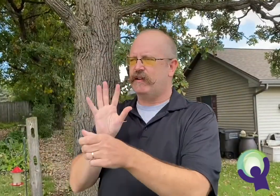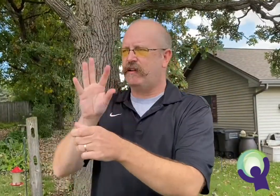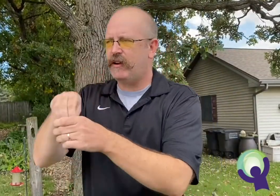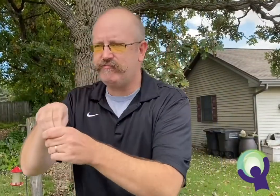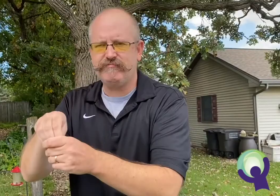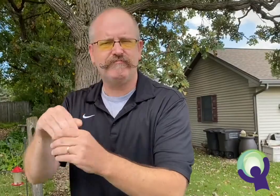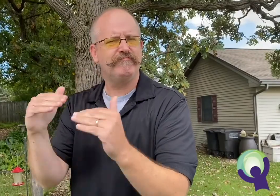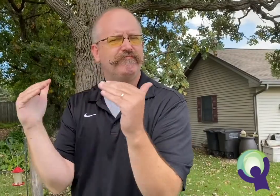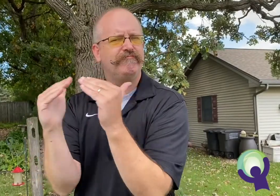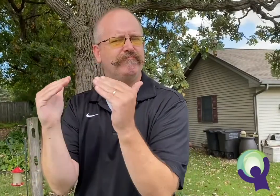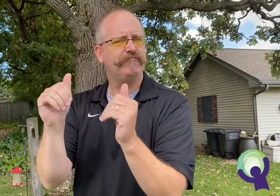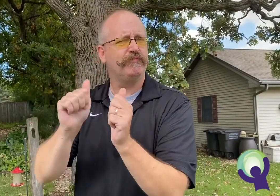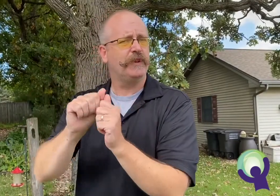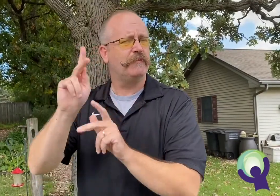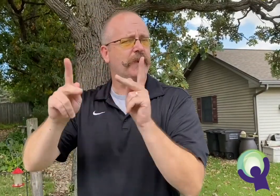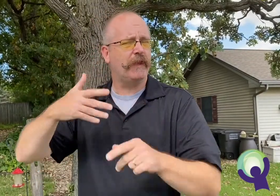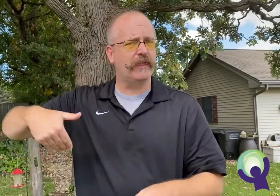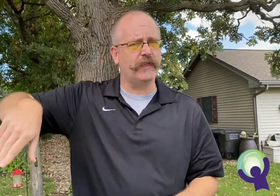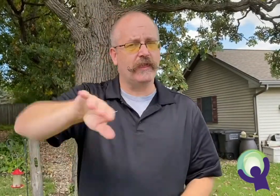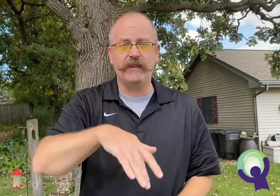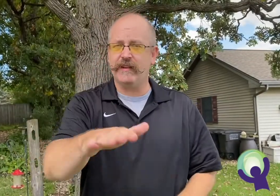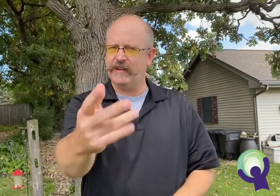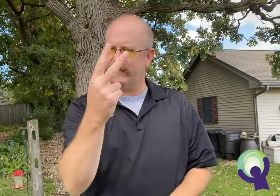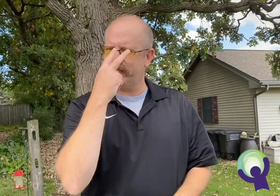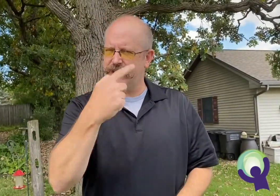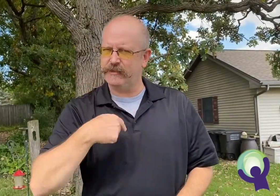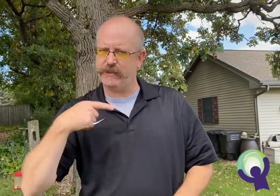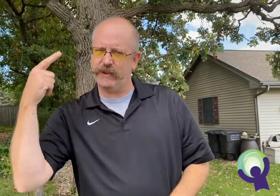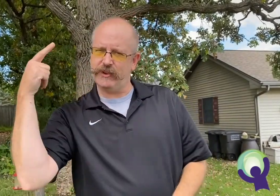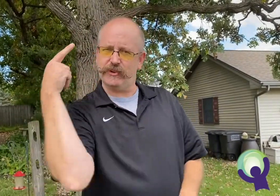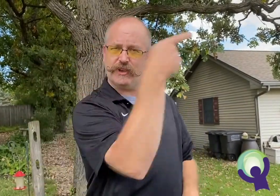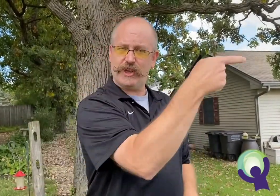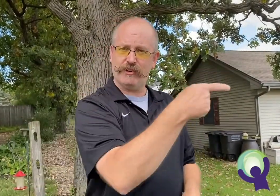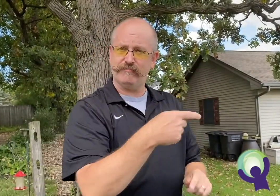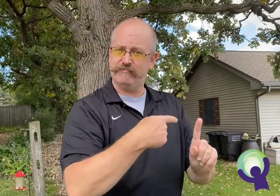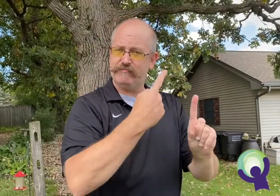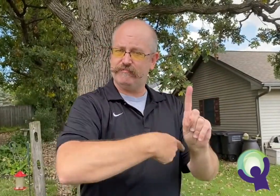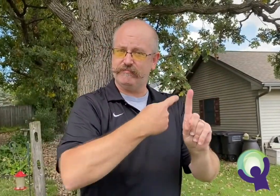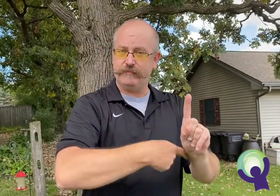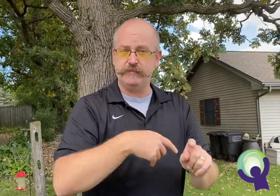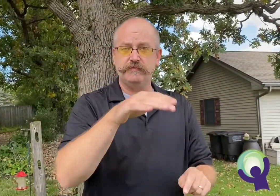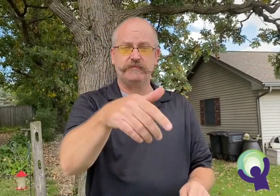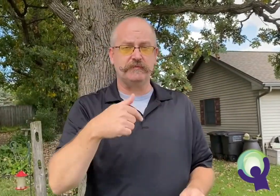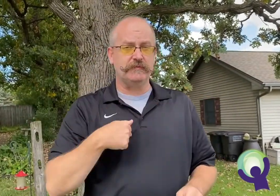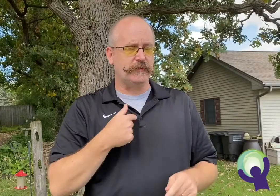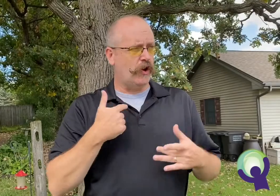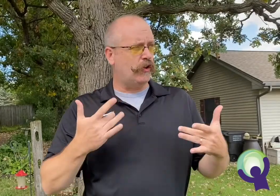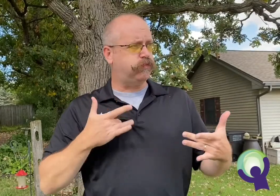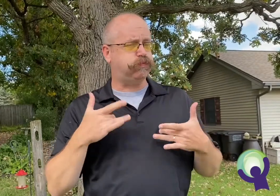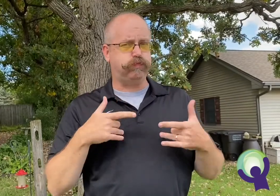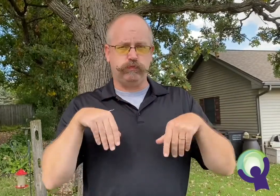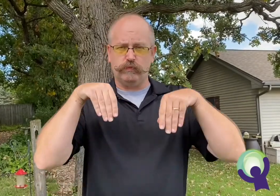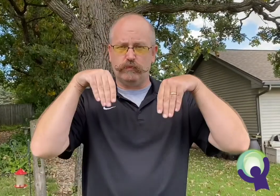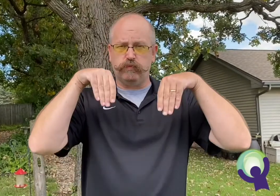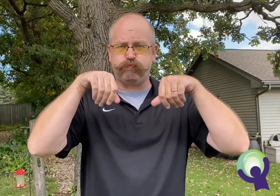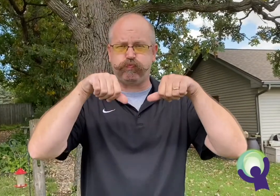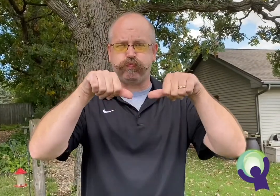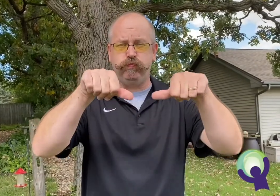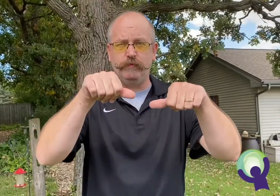and you can become a confident leader like your peers. I'll see you there monthly